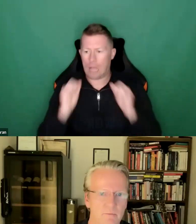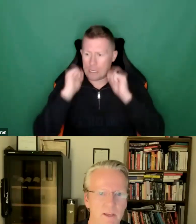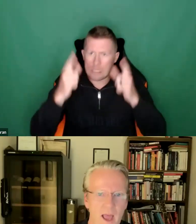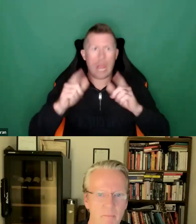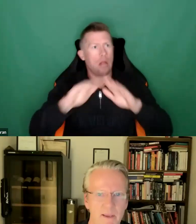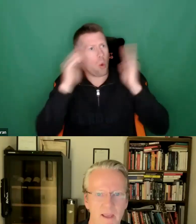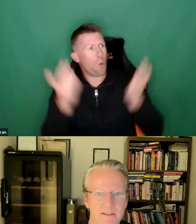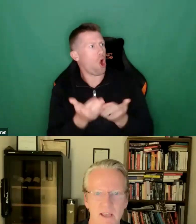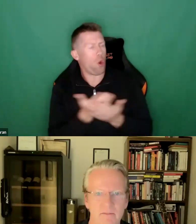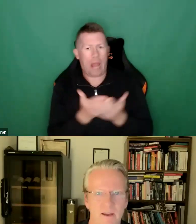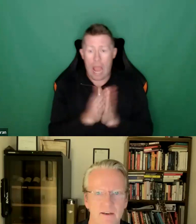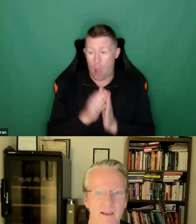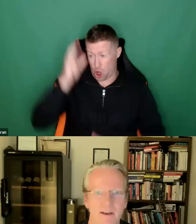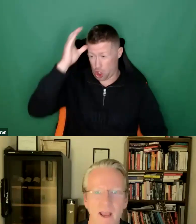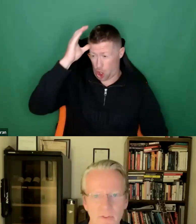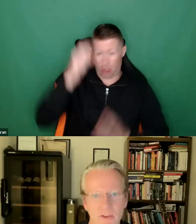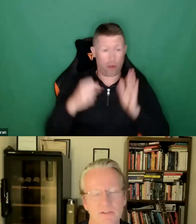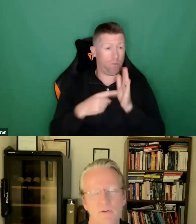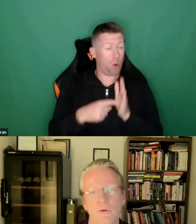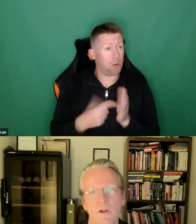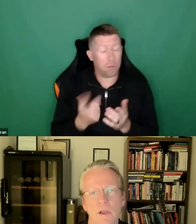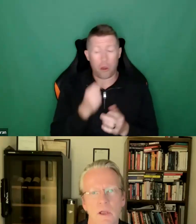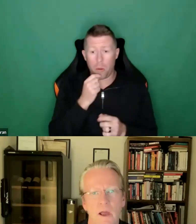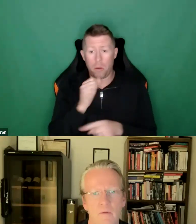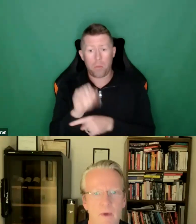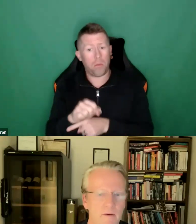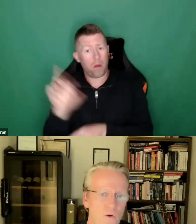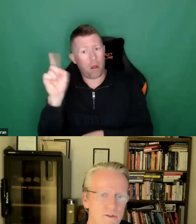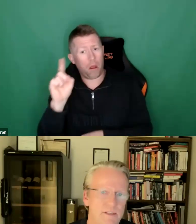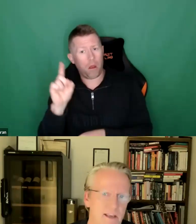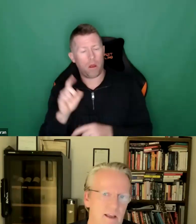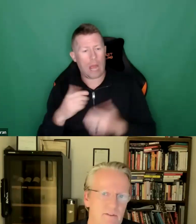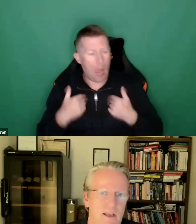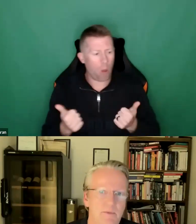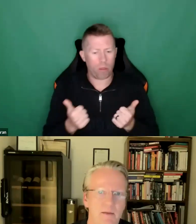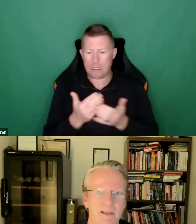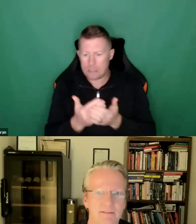Just like Shane was saying, I have my own children in the school and for me, definitely